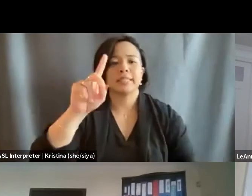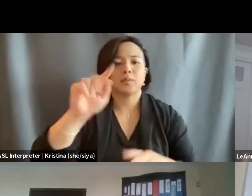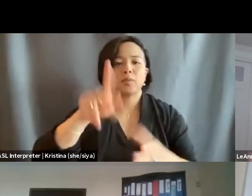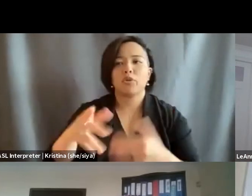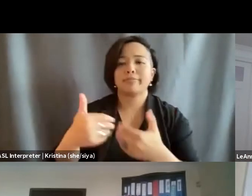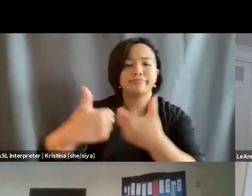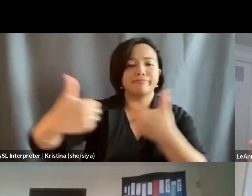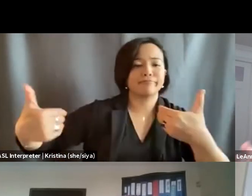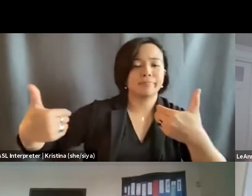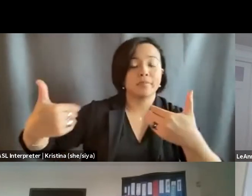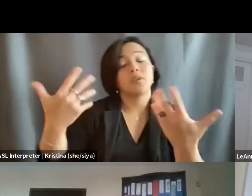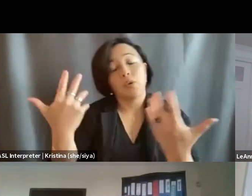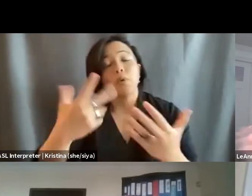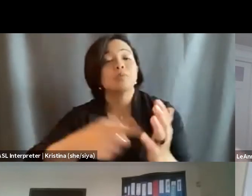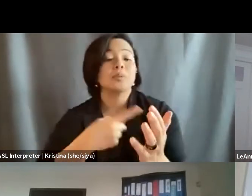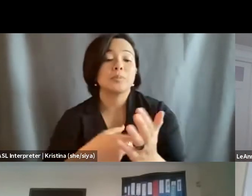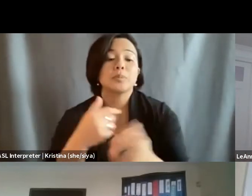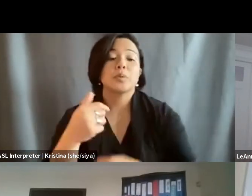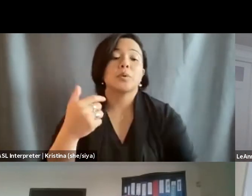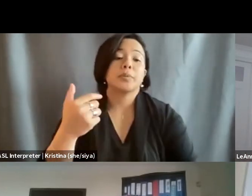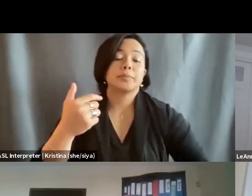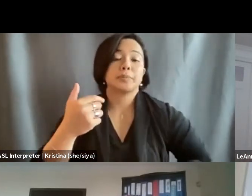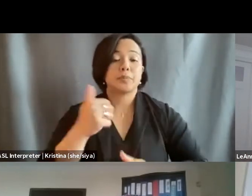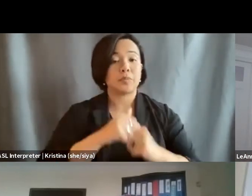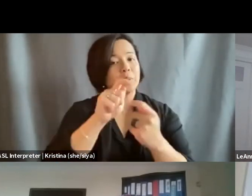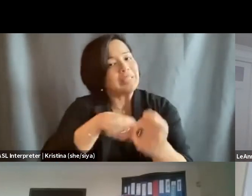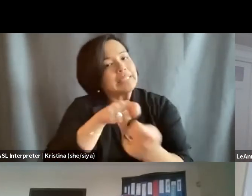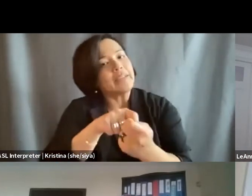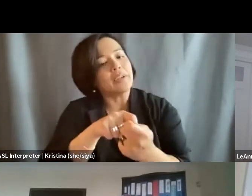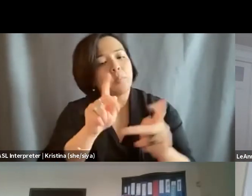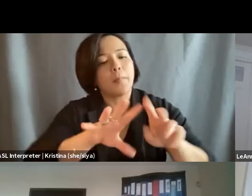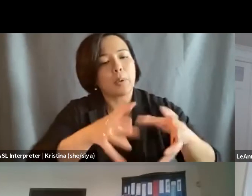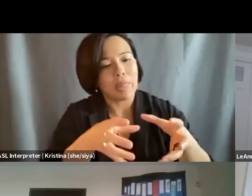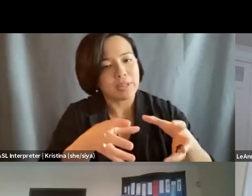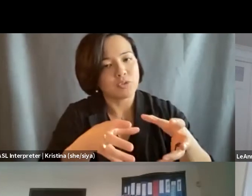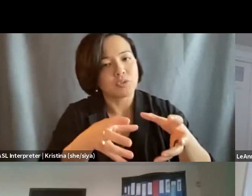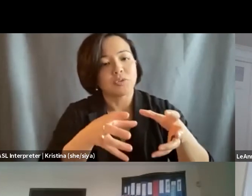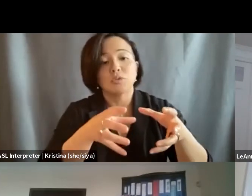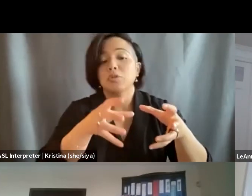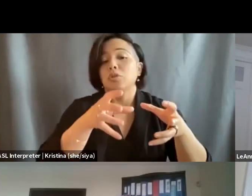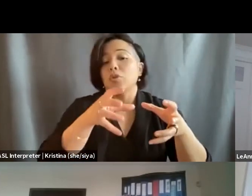Although sometimes with very specific populations, that work is also important.